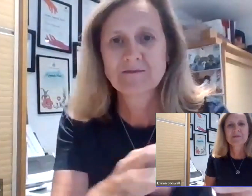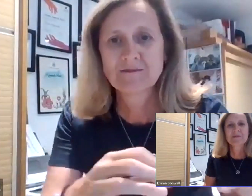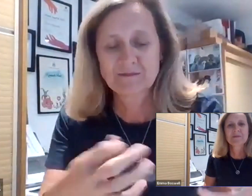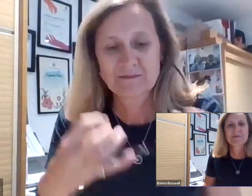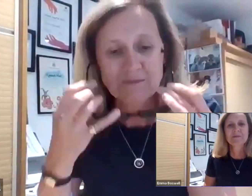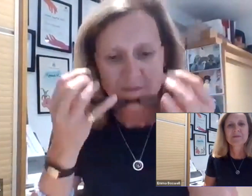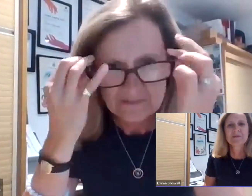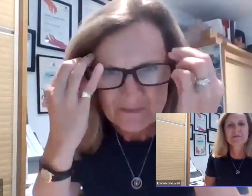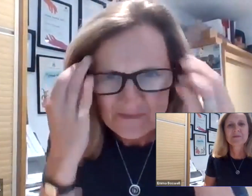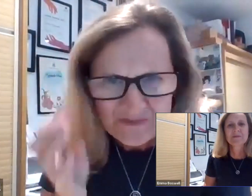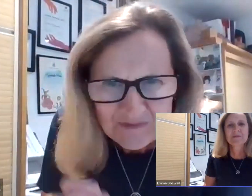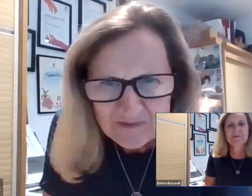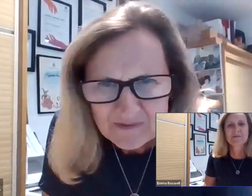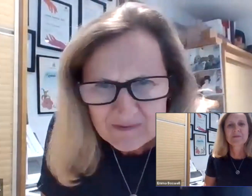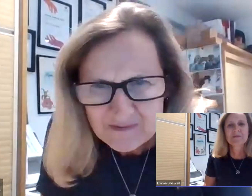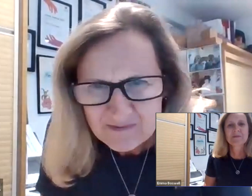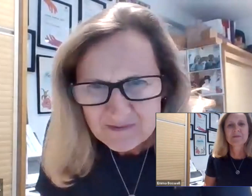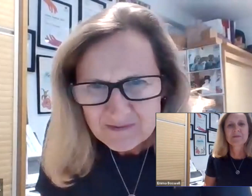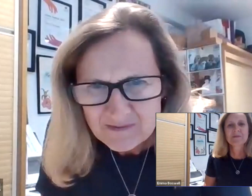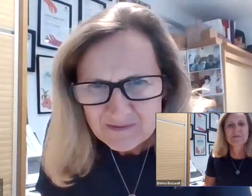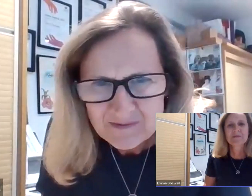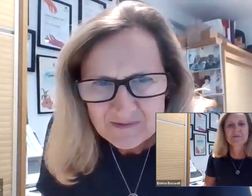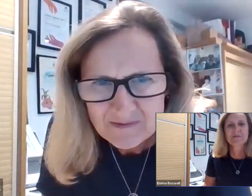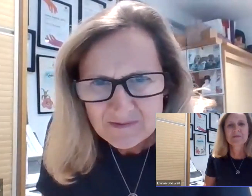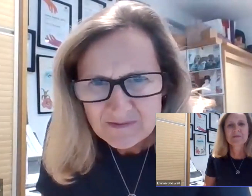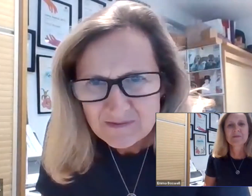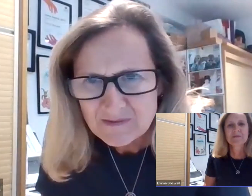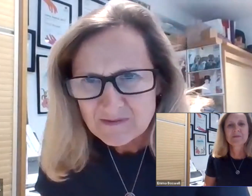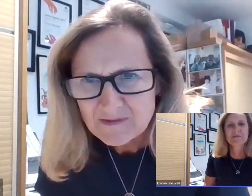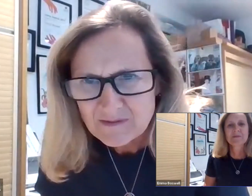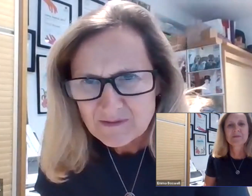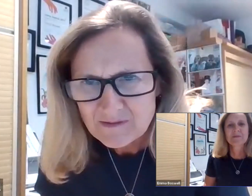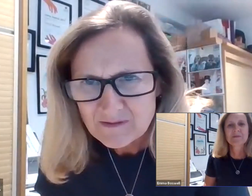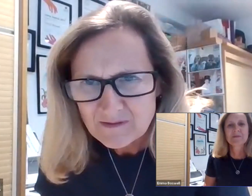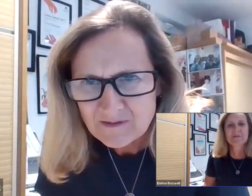I've got a male interpreter, Richard, tonight. So, it's a bit of a trick to listen to a man's